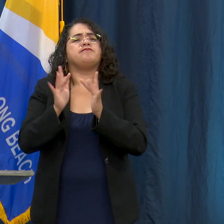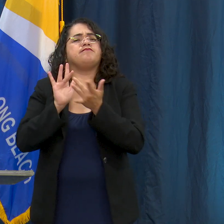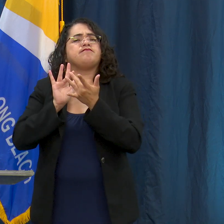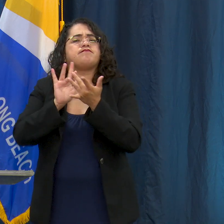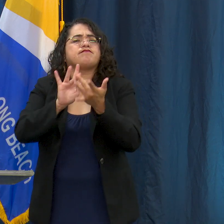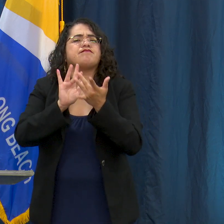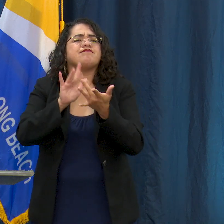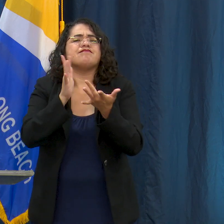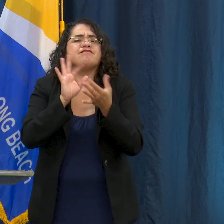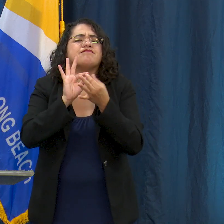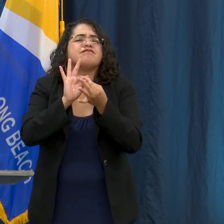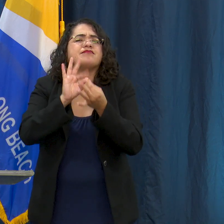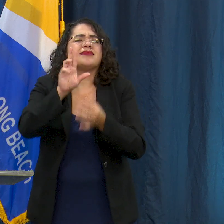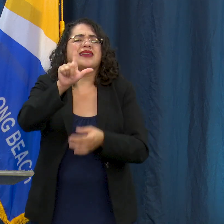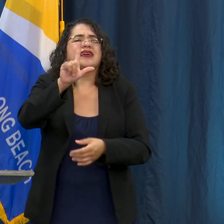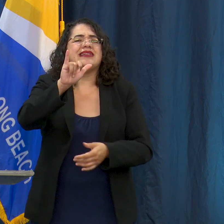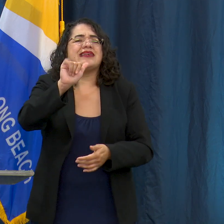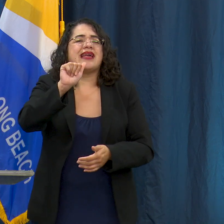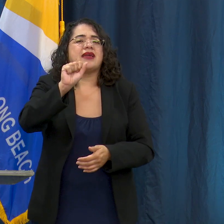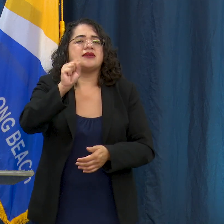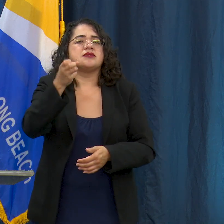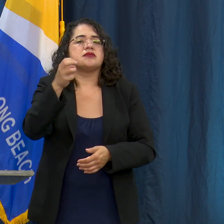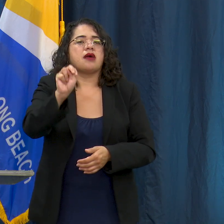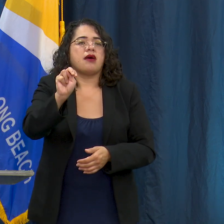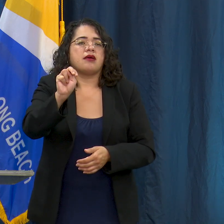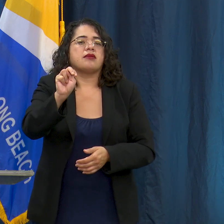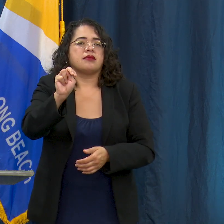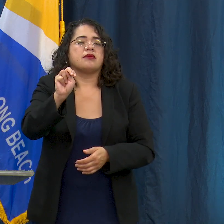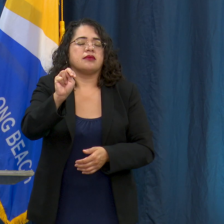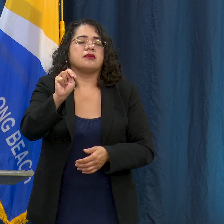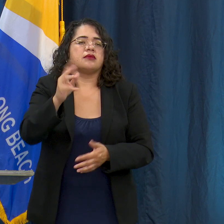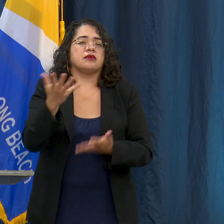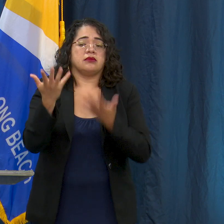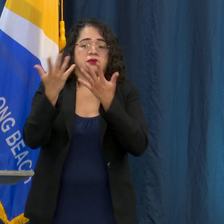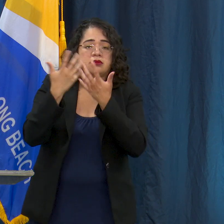long-term care facilities to make sure that the residents and the staff are